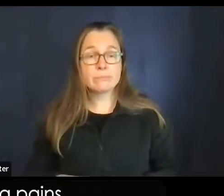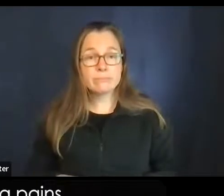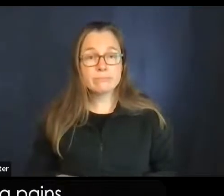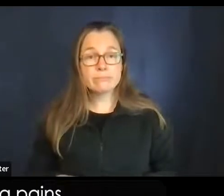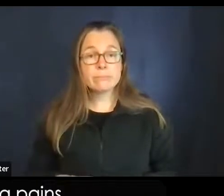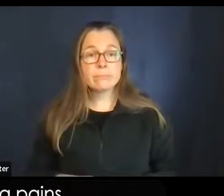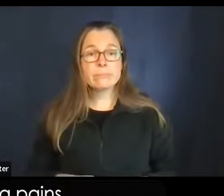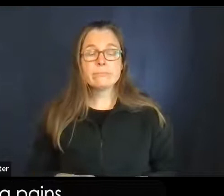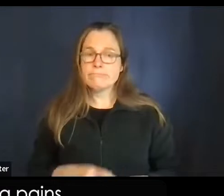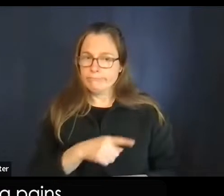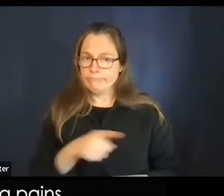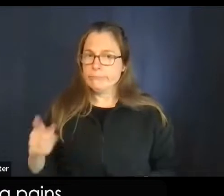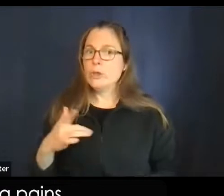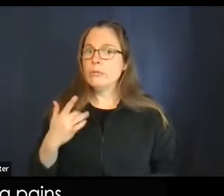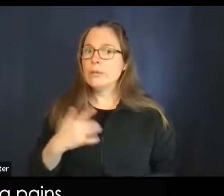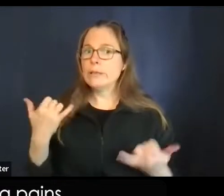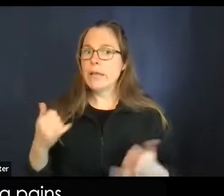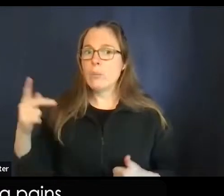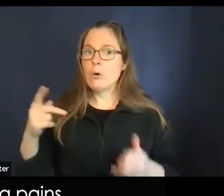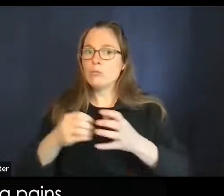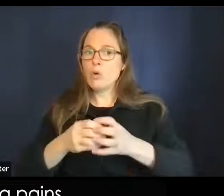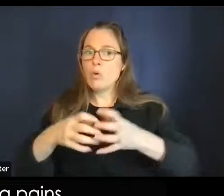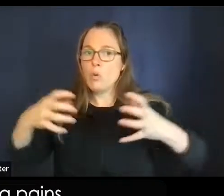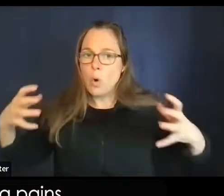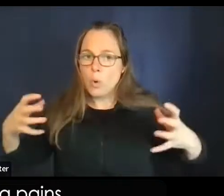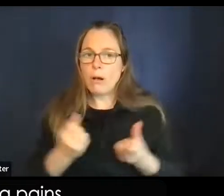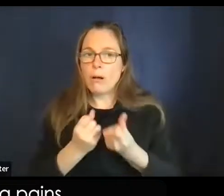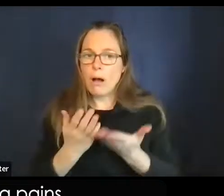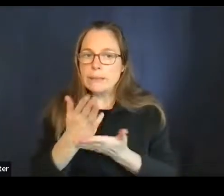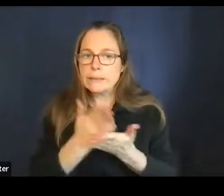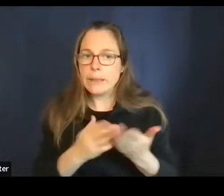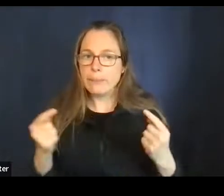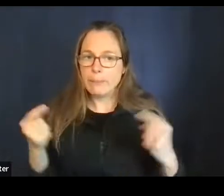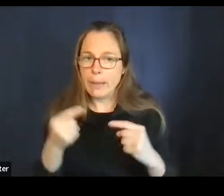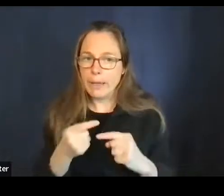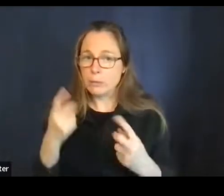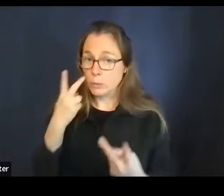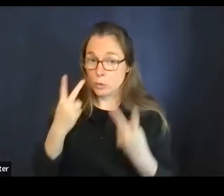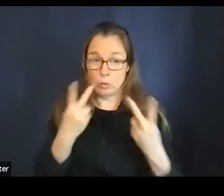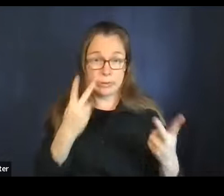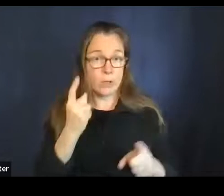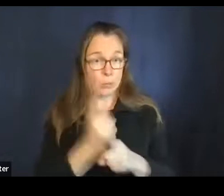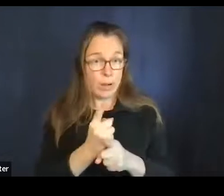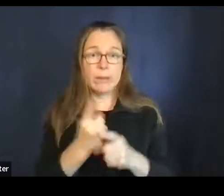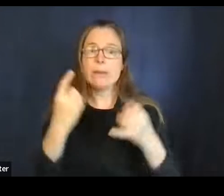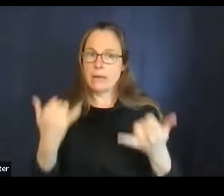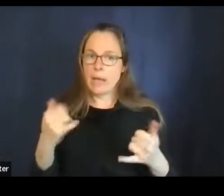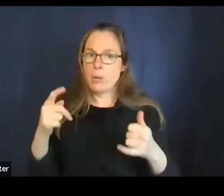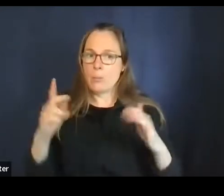feeling our growing pains, and it is evidenced by the issues we see today and the actions Portlanders have taken to pass Measure 26-228.